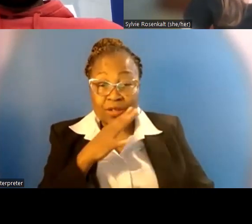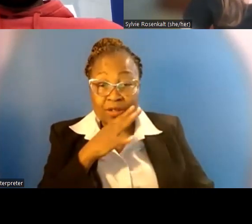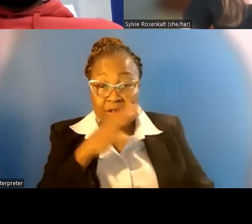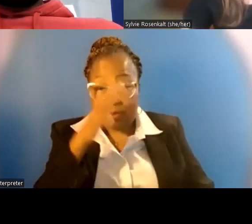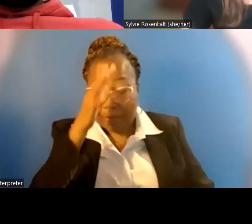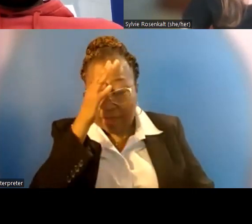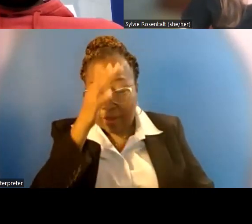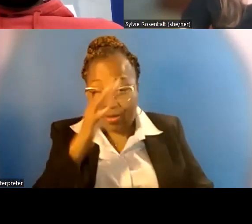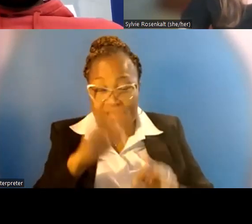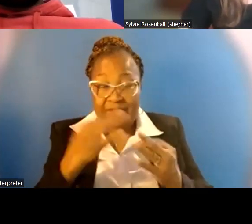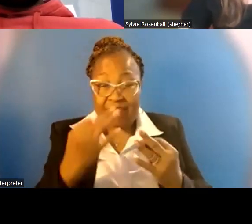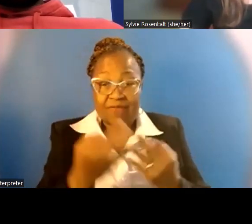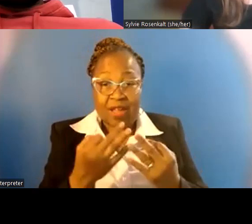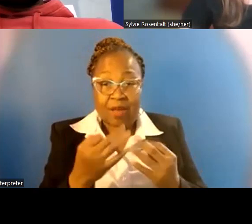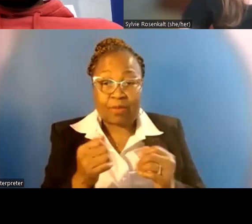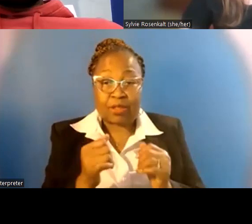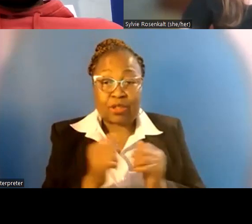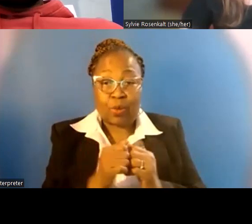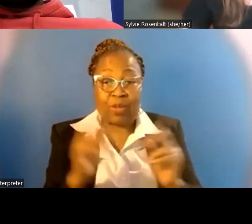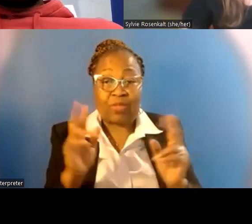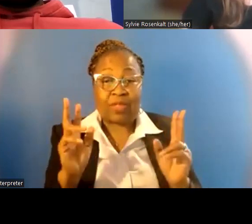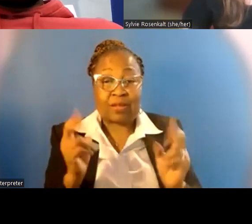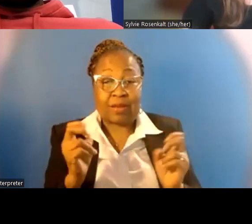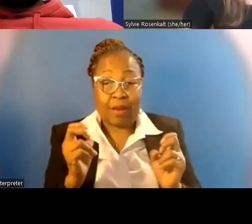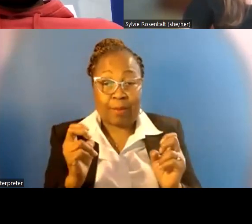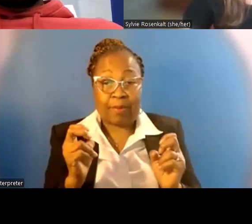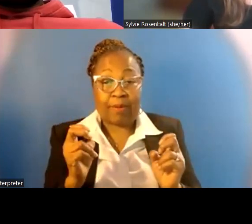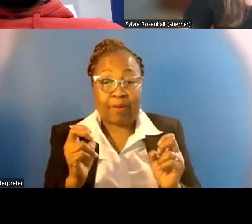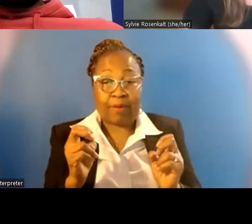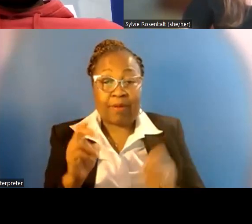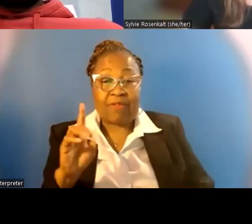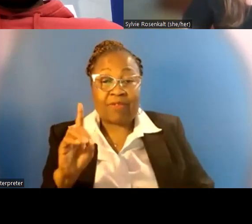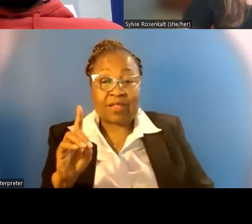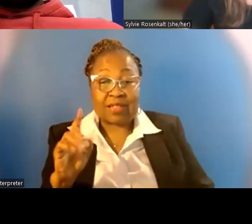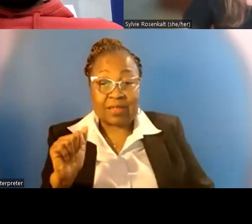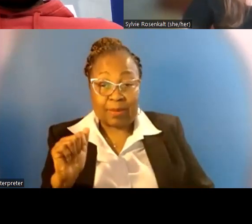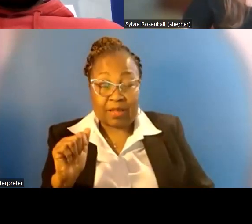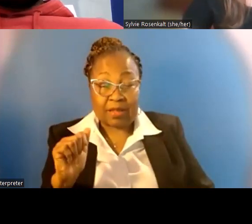with the topic of disability when they're not supportive.